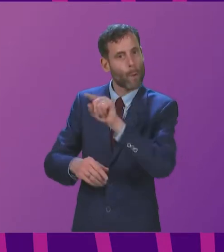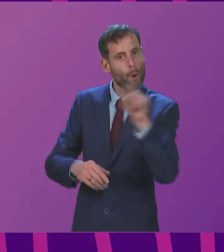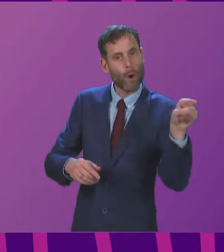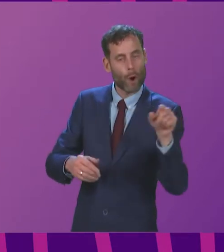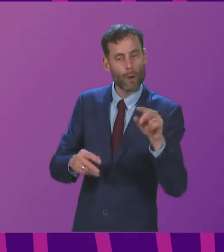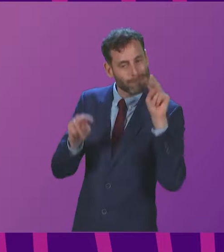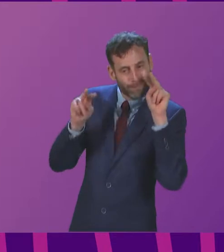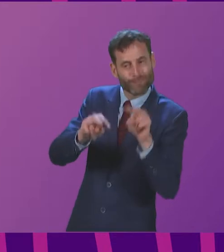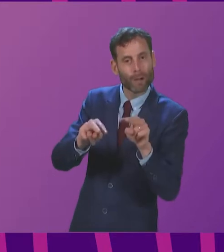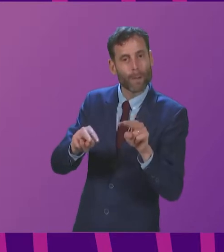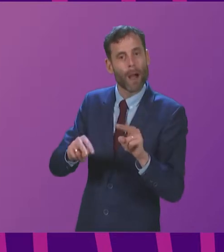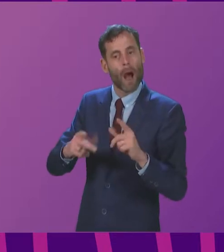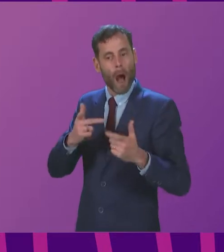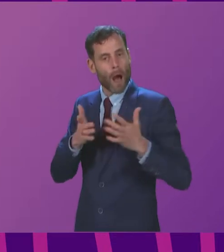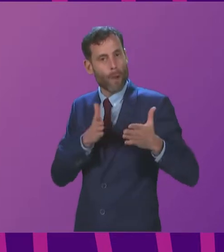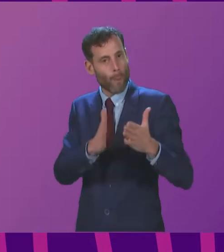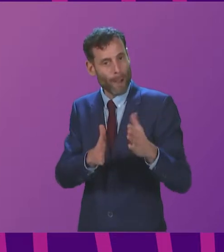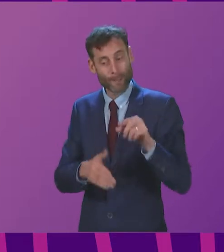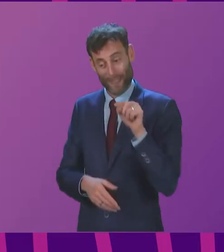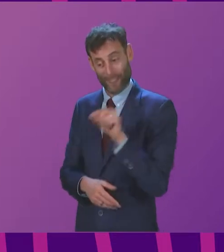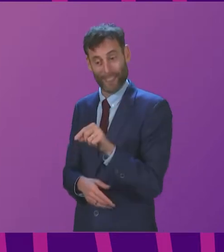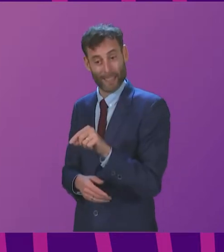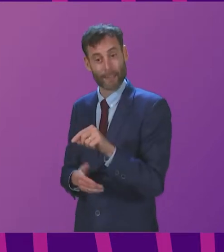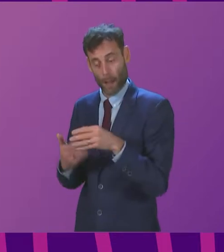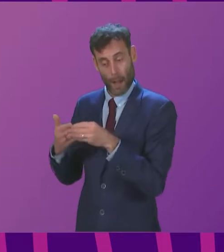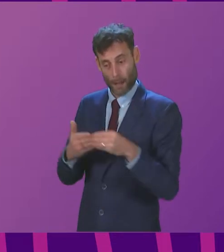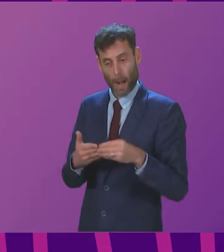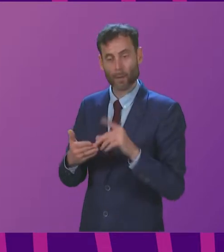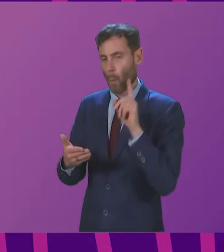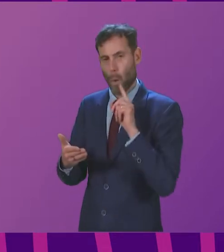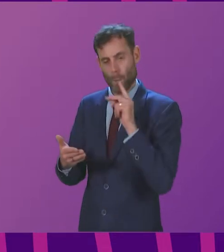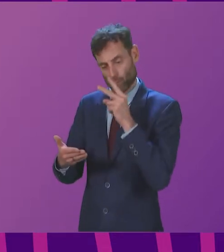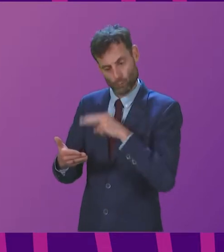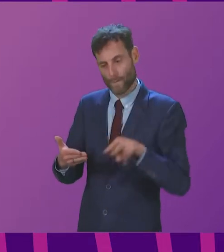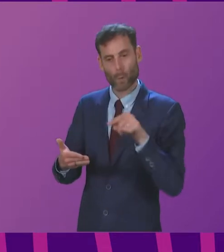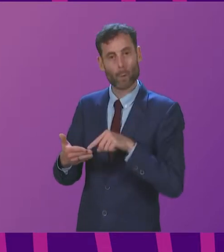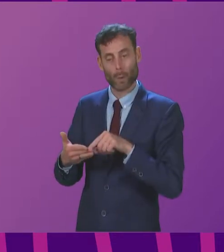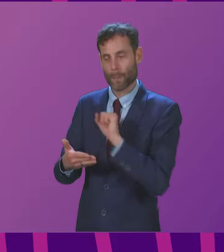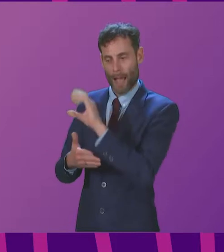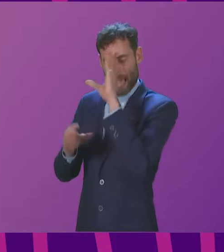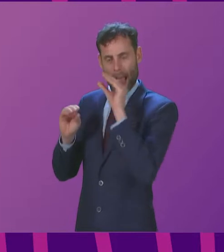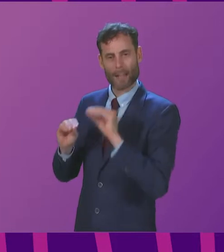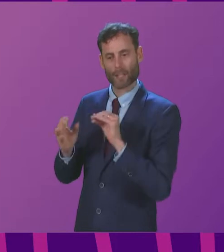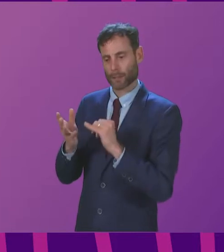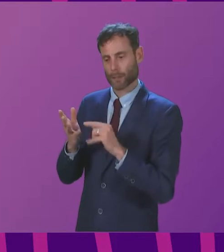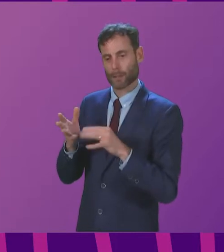review and will continue to be informed by the advisory sub-group on education.